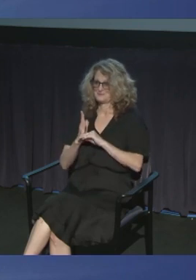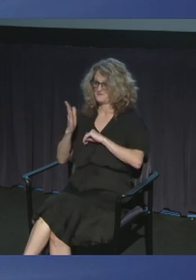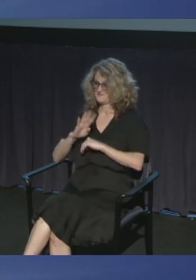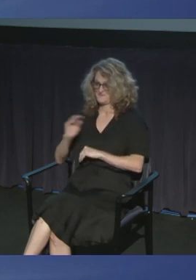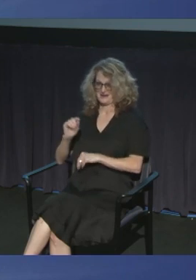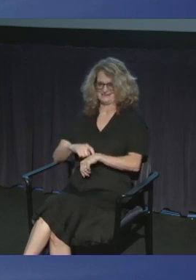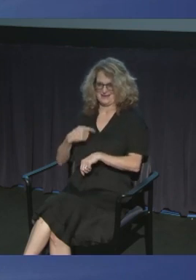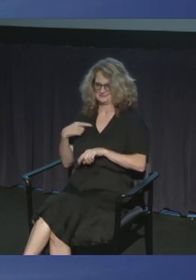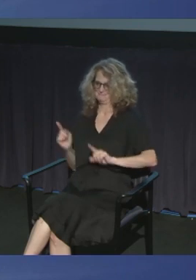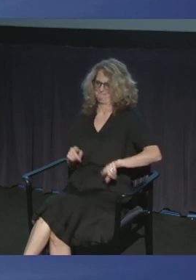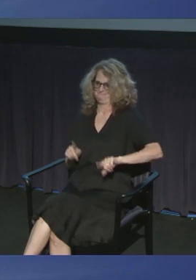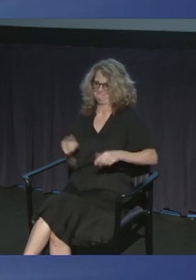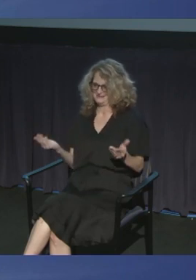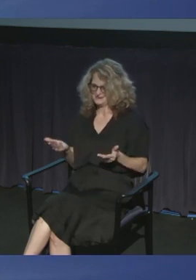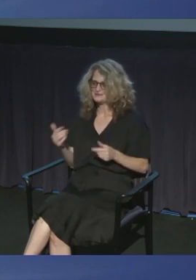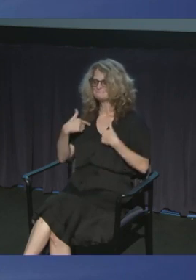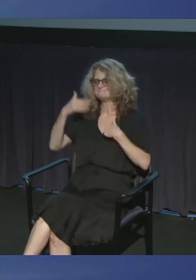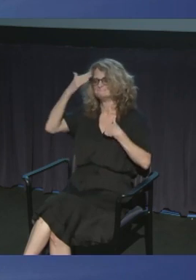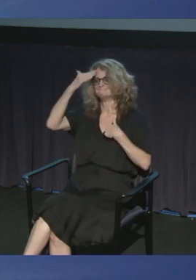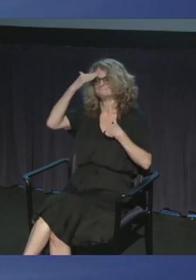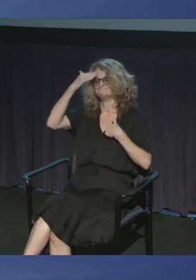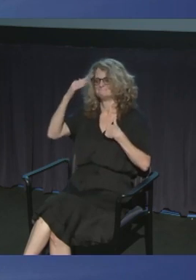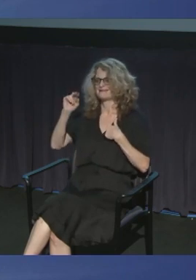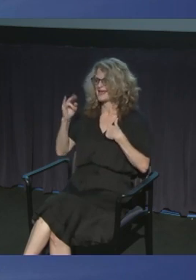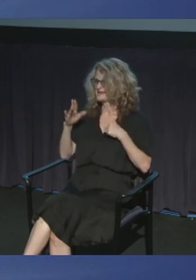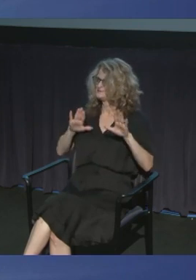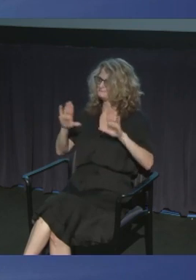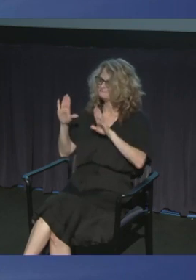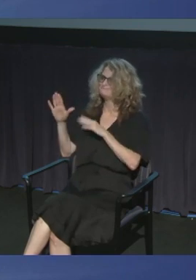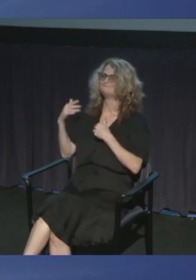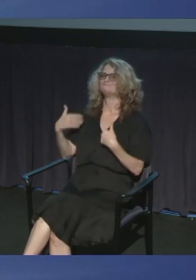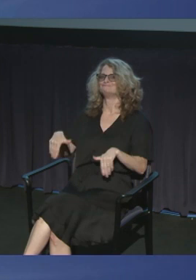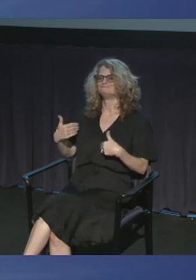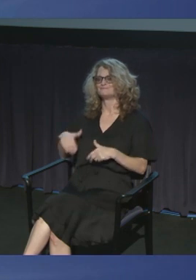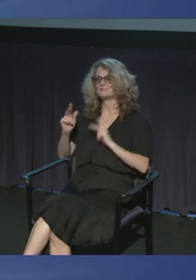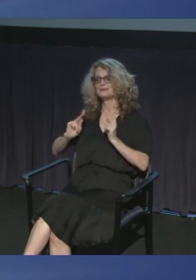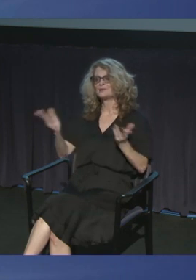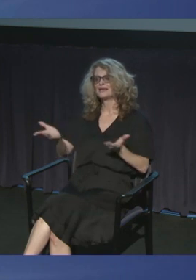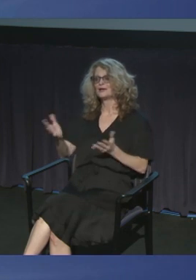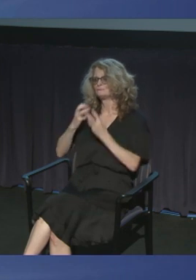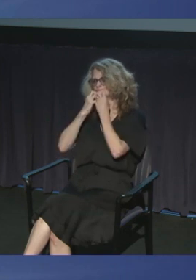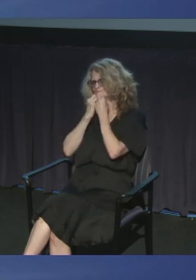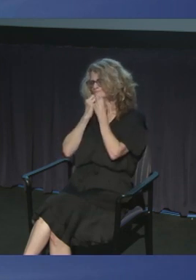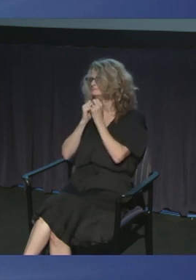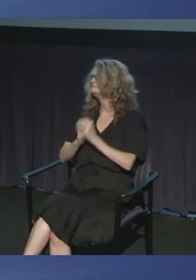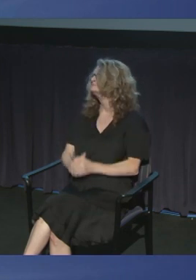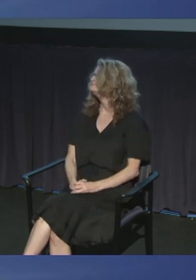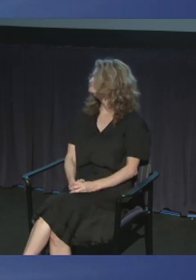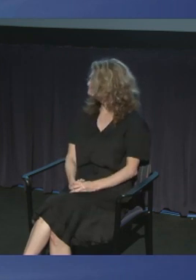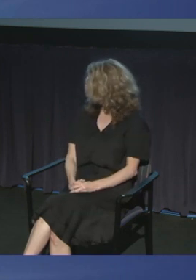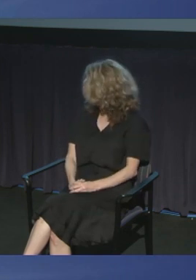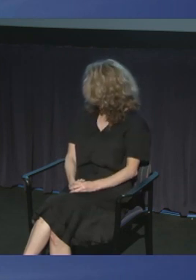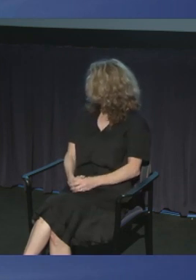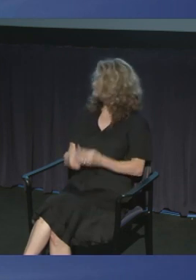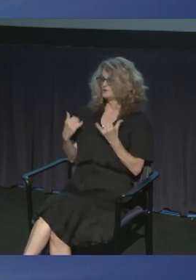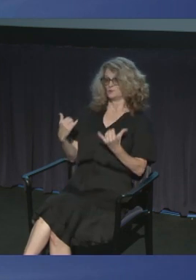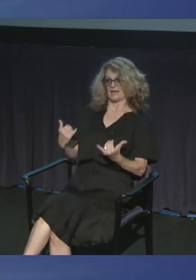NIH PROBABLY 40 TIMES. GOT TO KNOW THIS IS DATED AND REALLY LOVE THE PEOPLE WHO ARE HERE. AND TODAY LIKE I SAID IS A